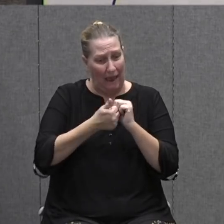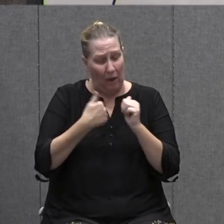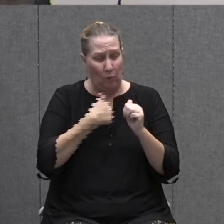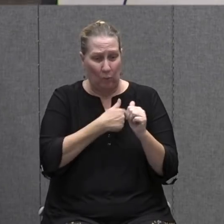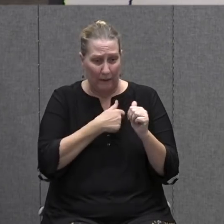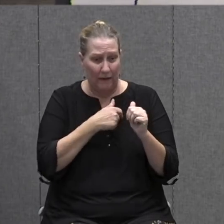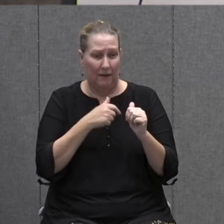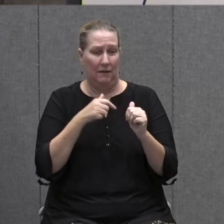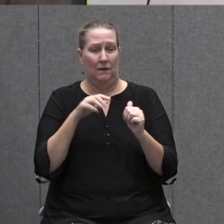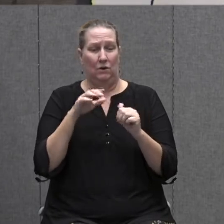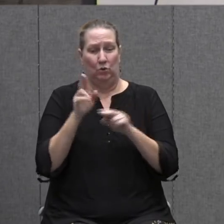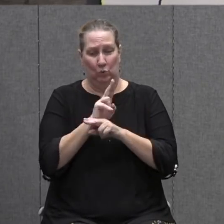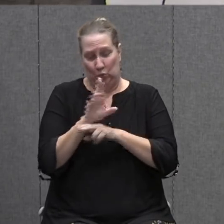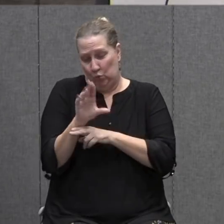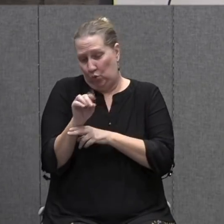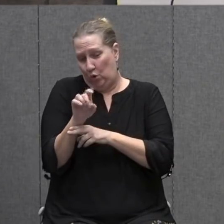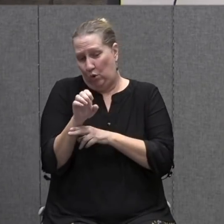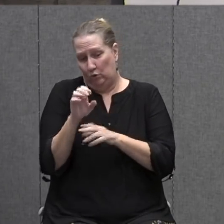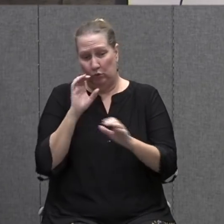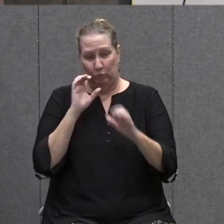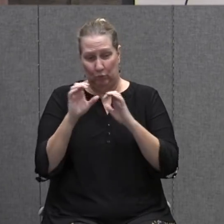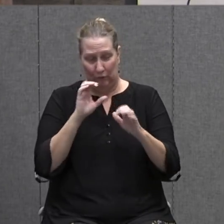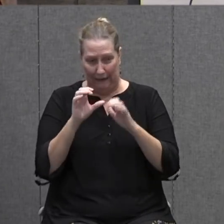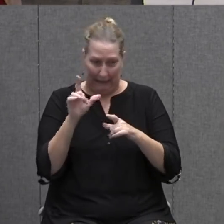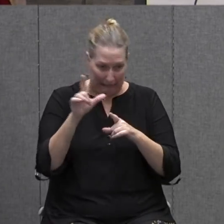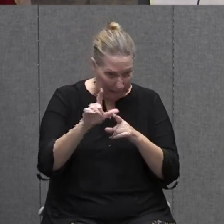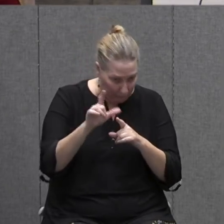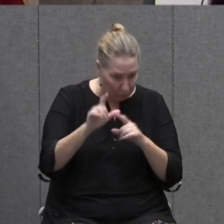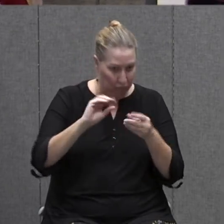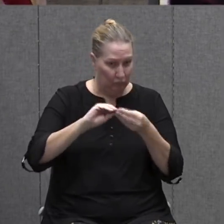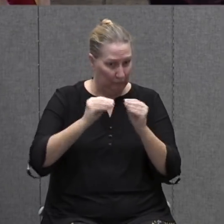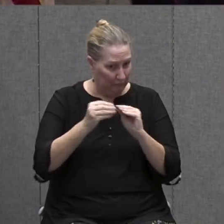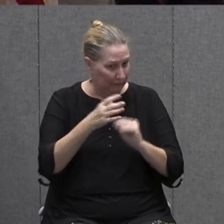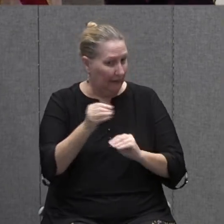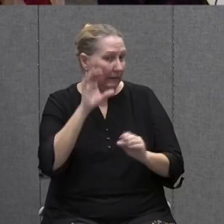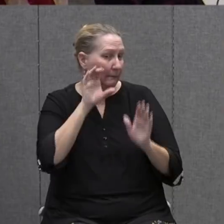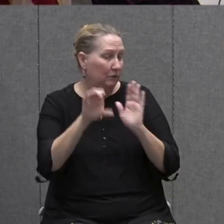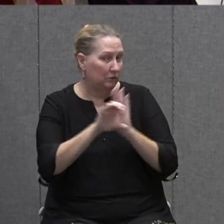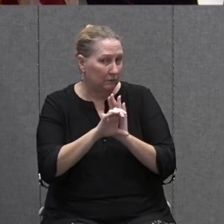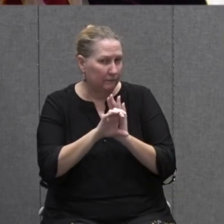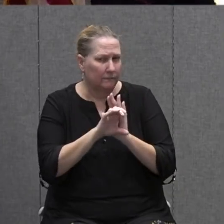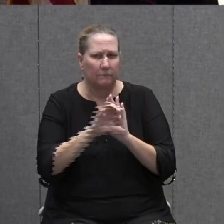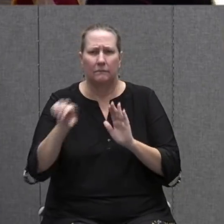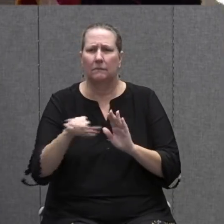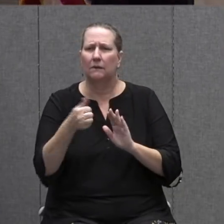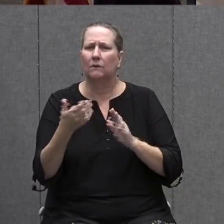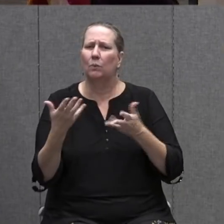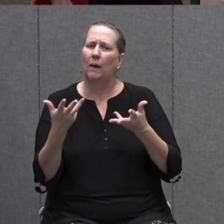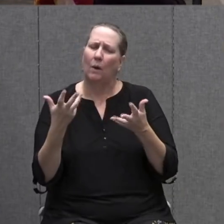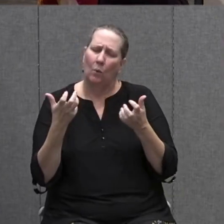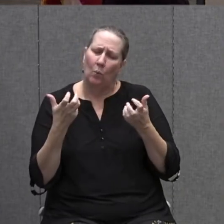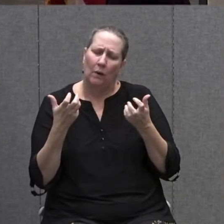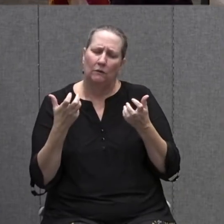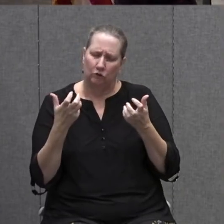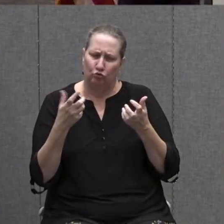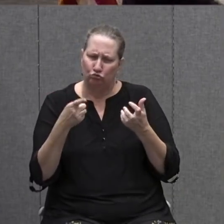Another thing that I want to challenge you to do is to maybe come up with your own code.